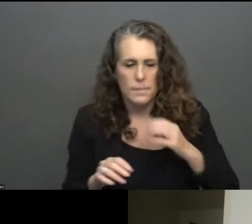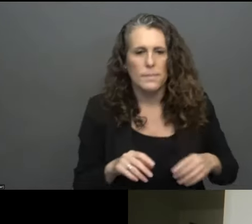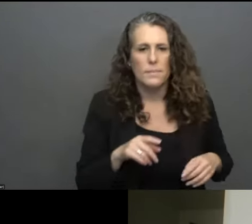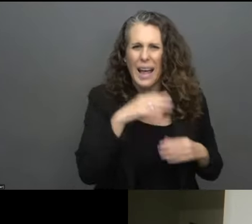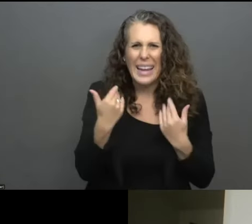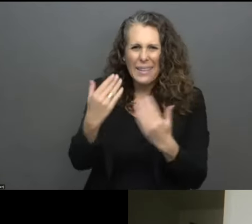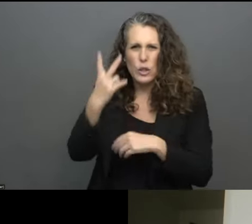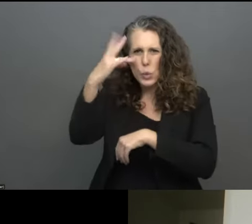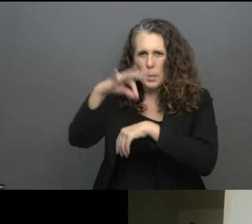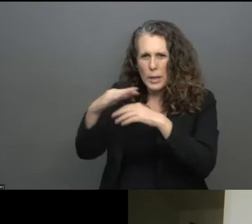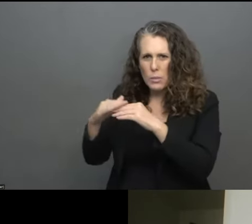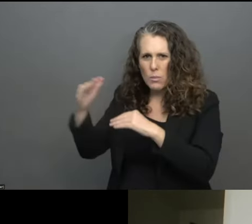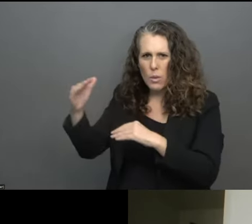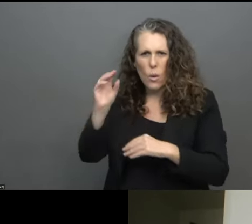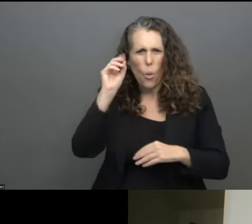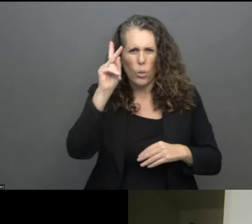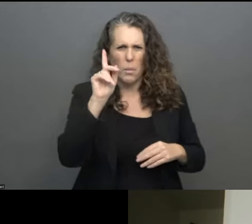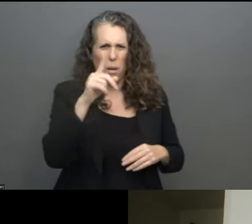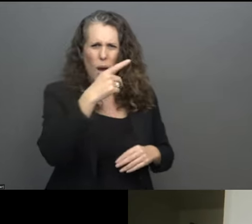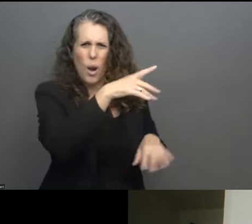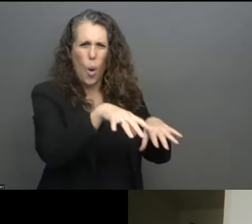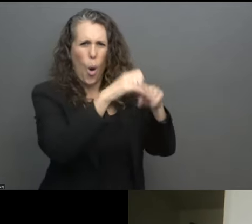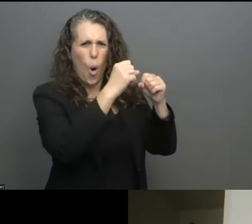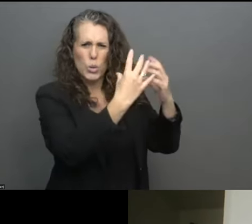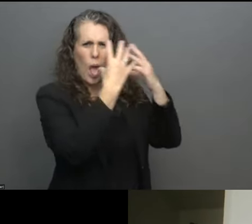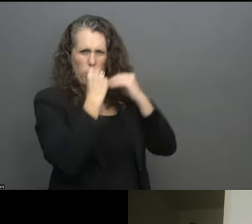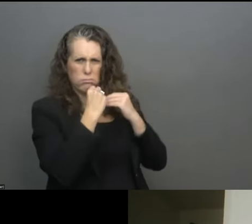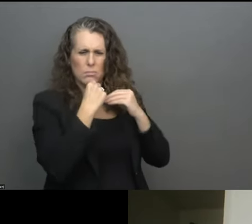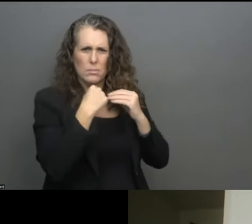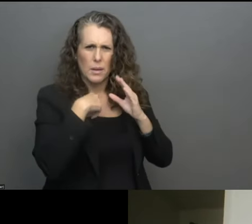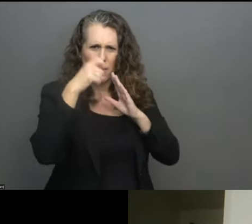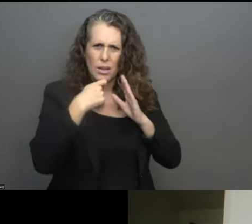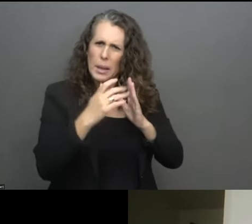but the host is stopping my video so please let my video continue running.